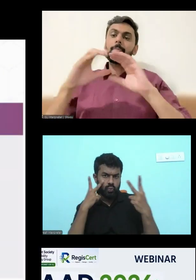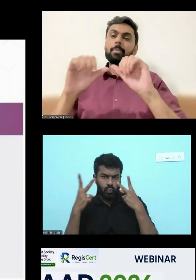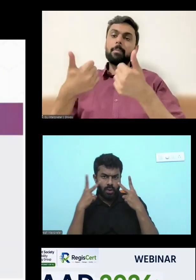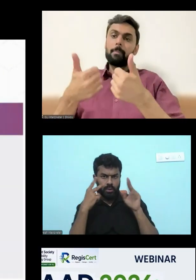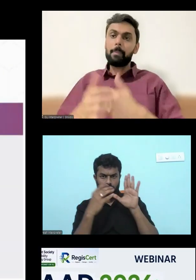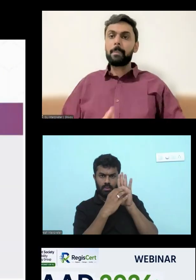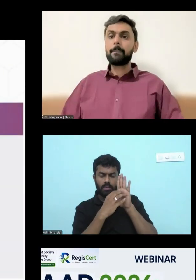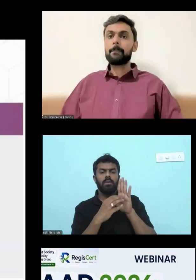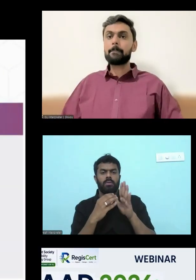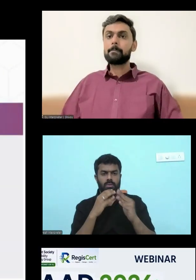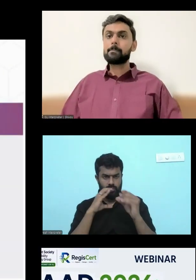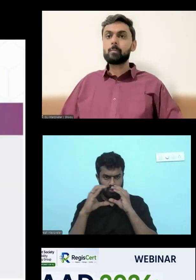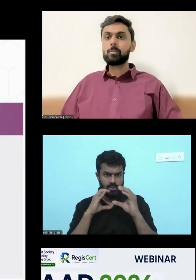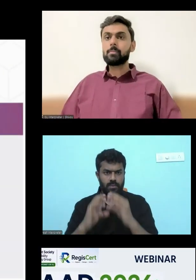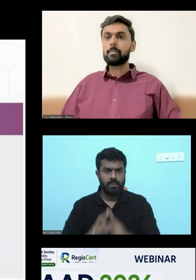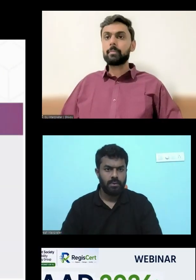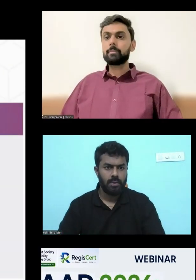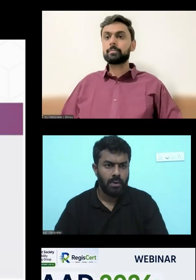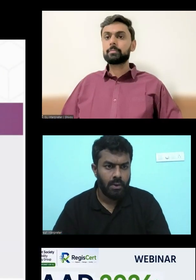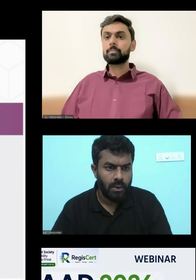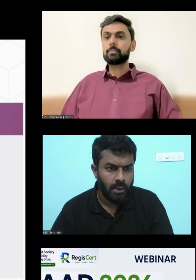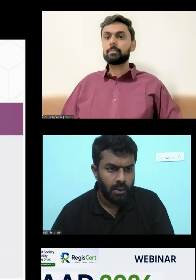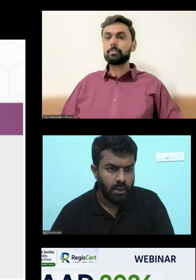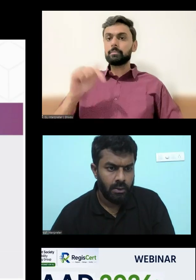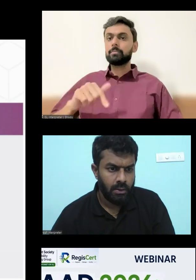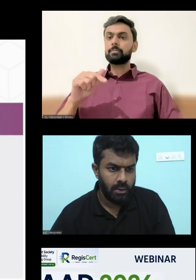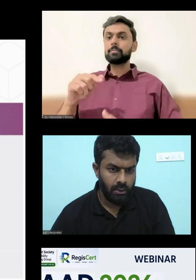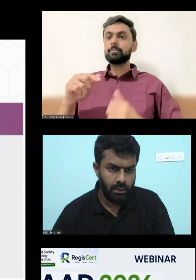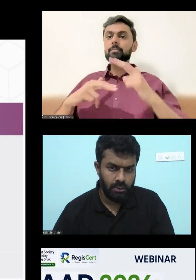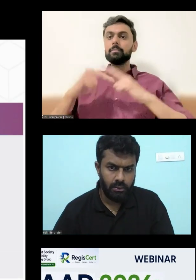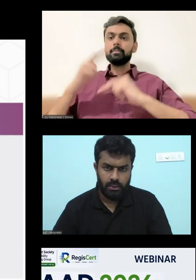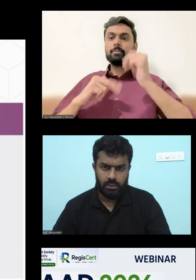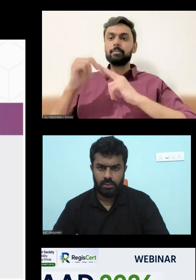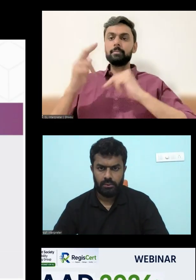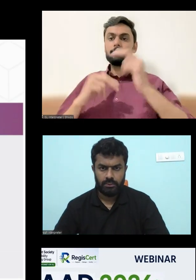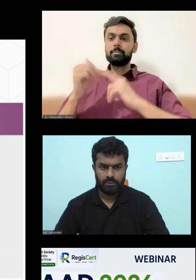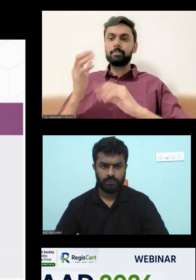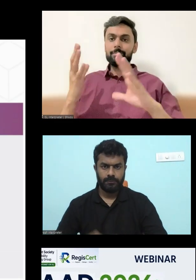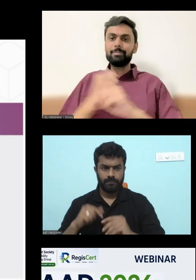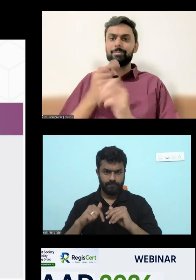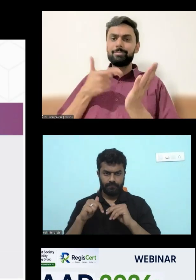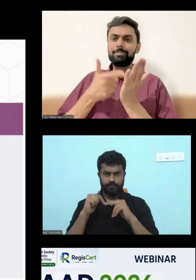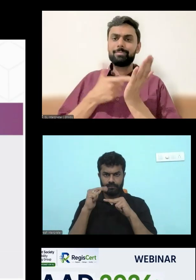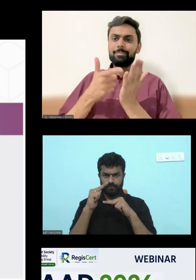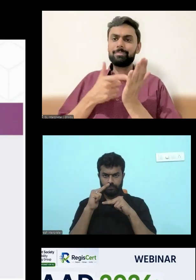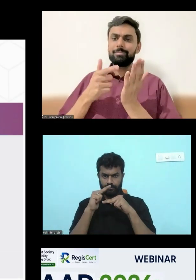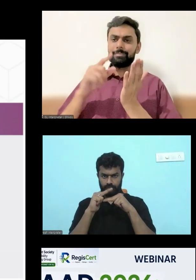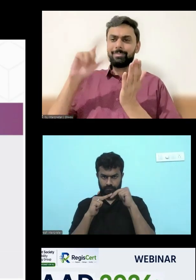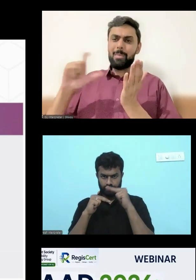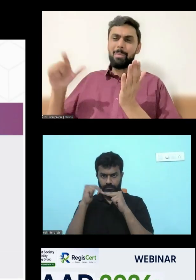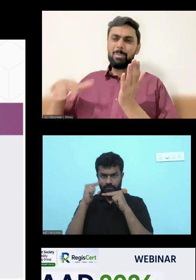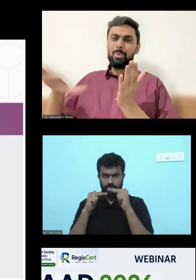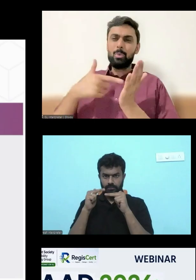So overcoming the infrastructure gap in rural Nepal, our geography represents unique challenges